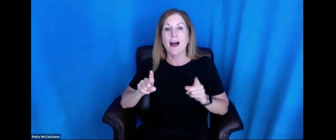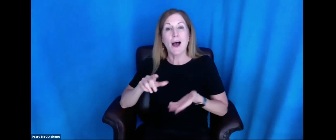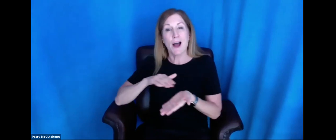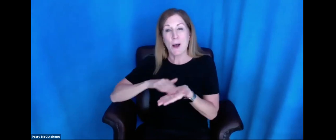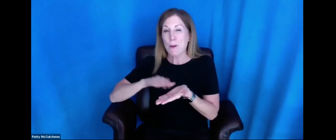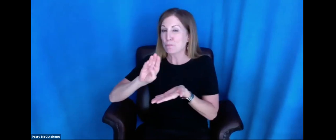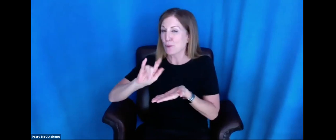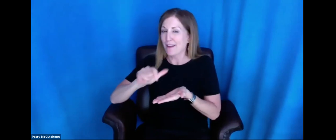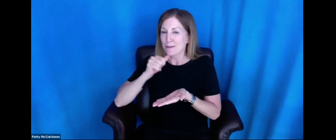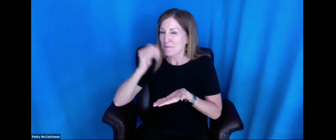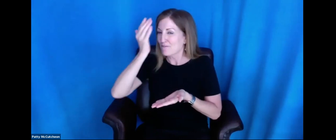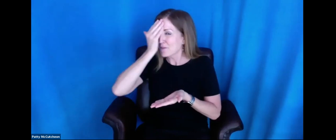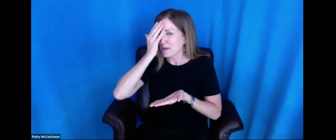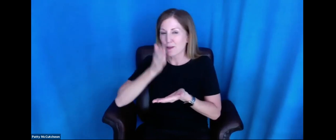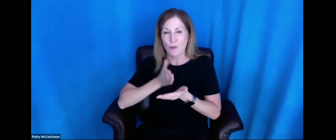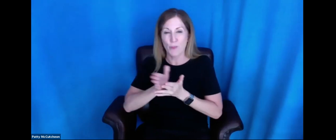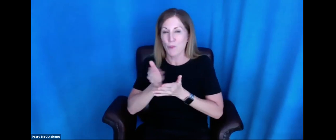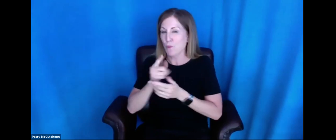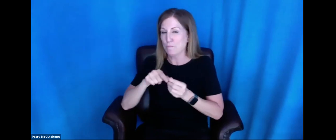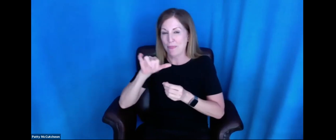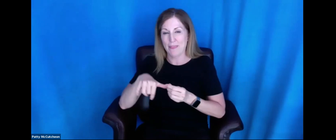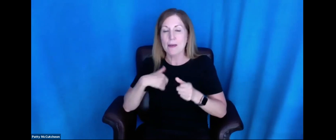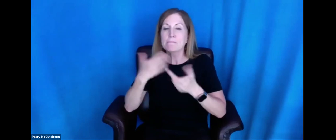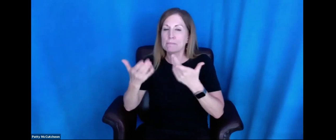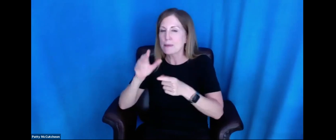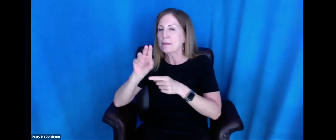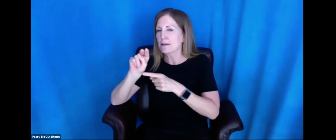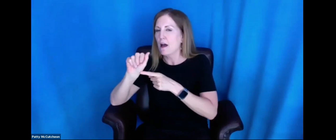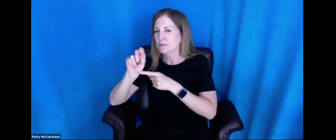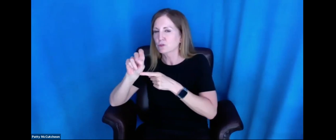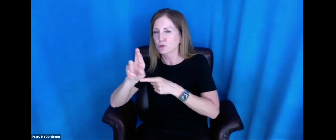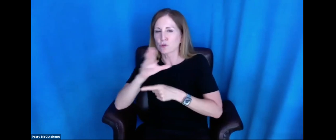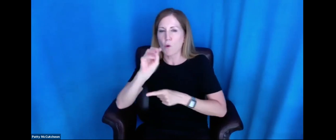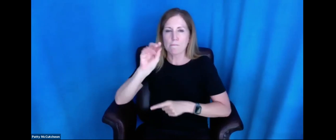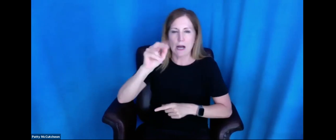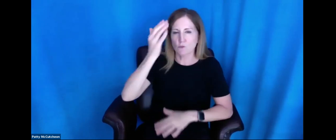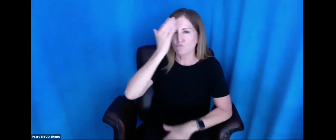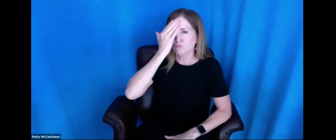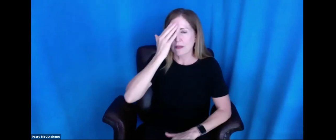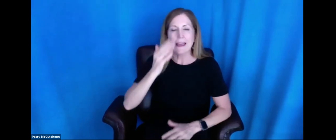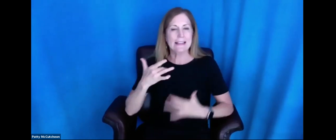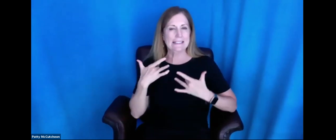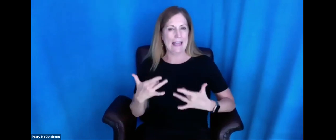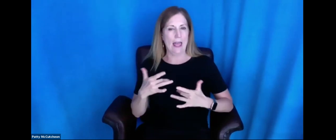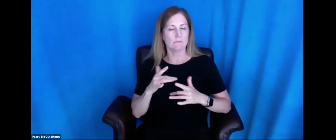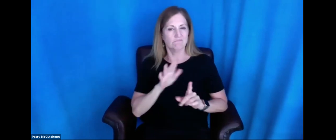Maybe Nasser and Michael can tell us a little bit about that. I'm just less familiar. That often is very city and county dependent.